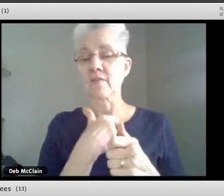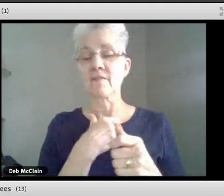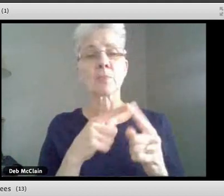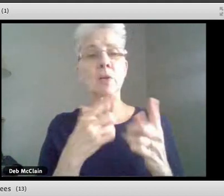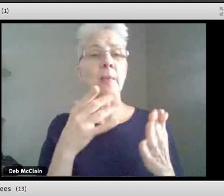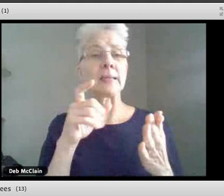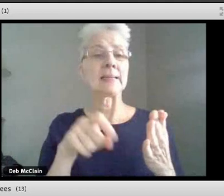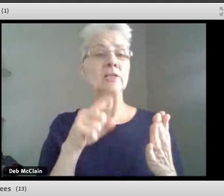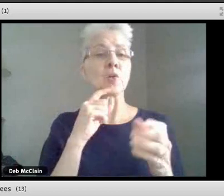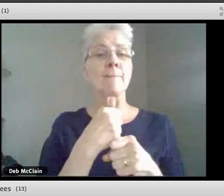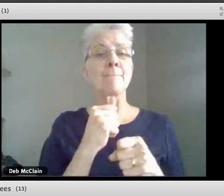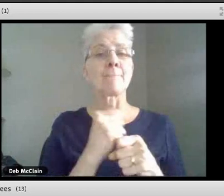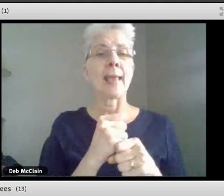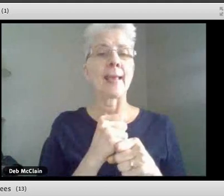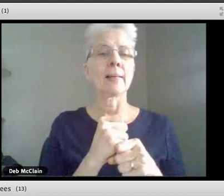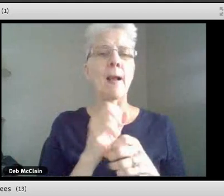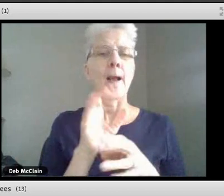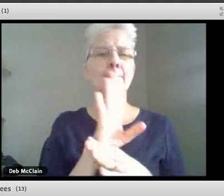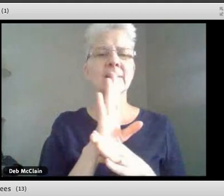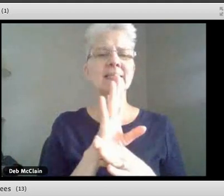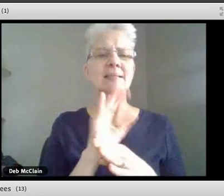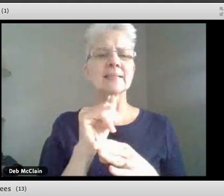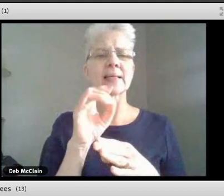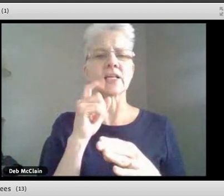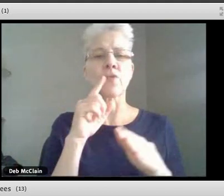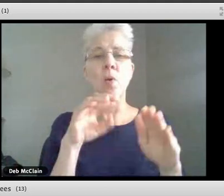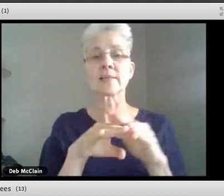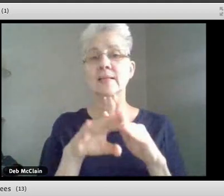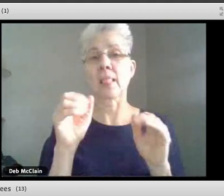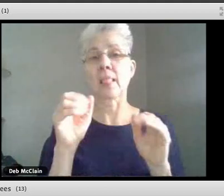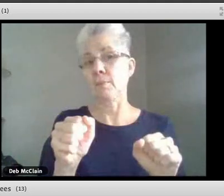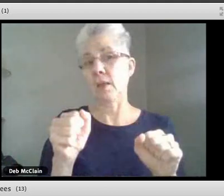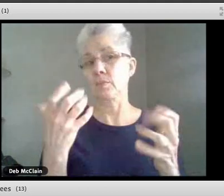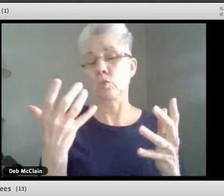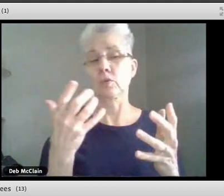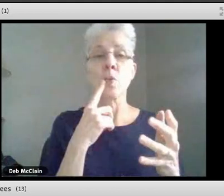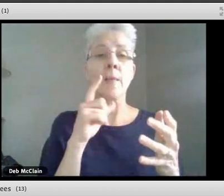for accessibility. You might need to provide case studies and statistics.